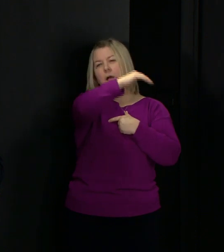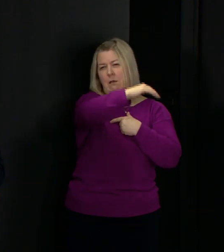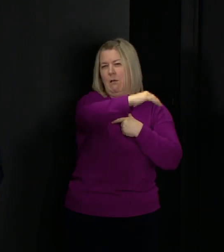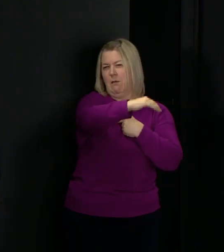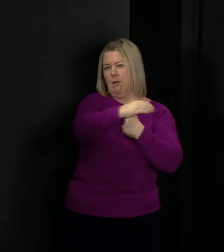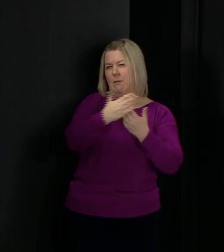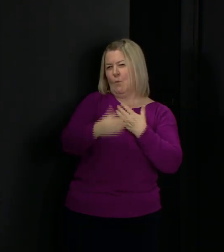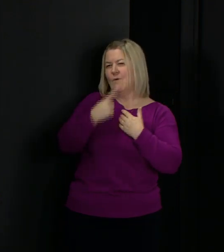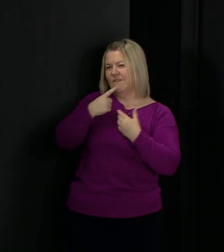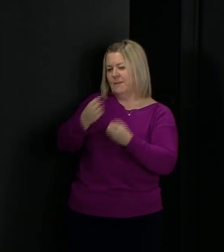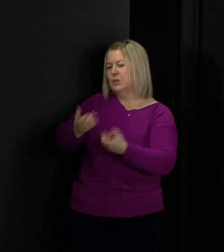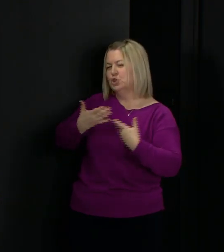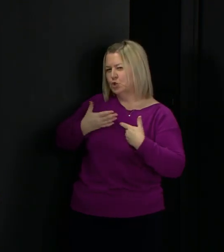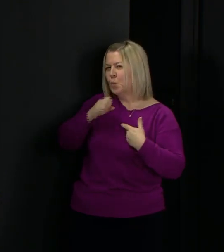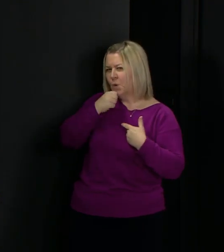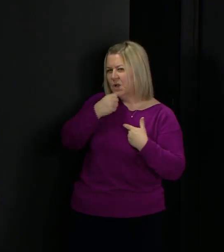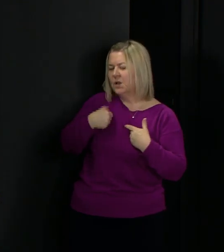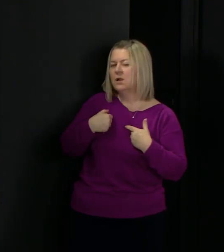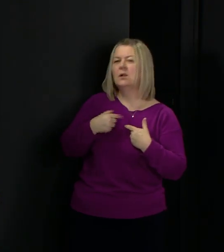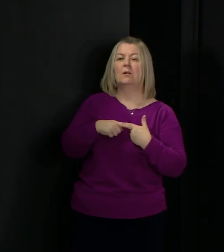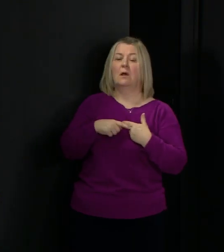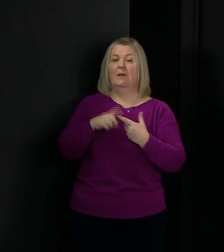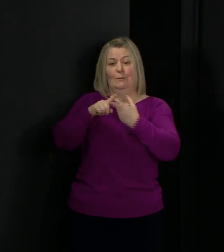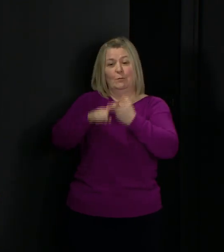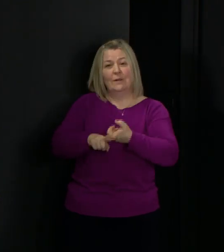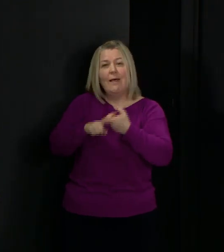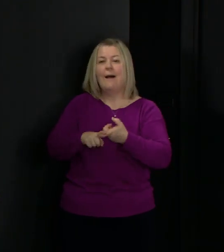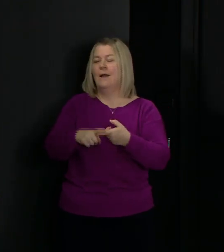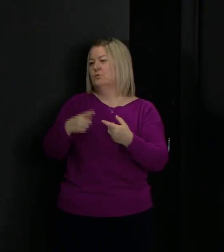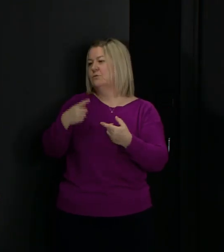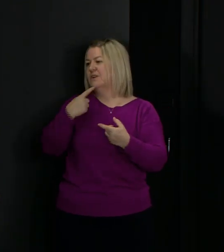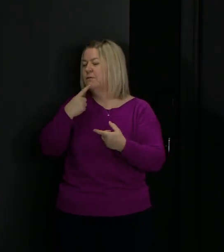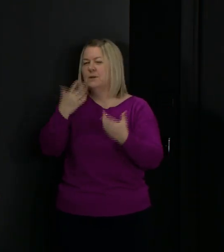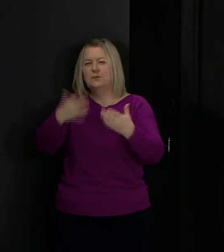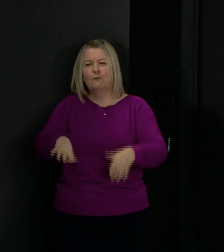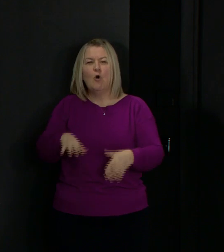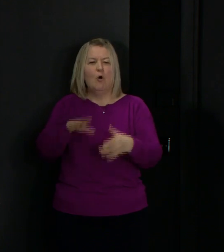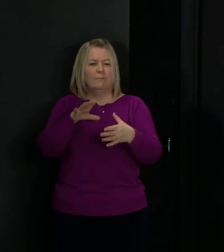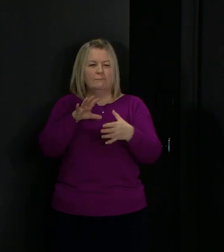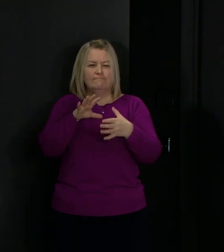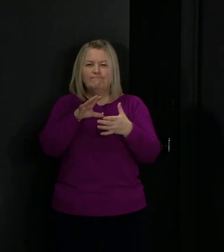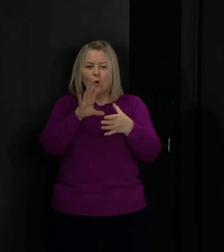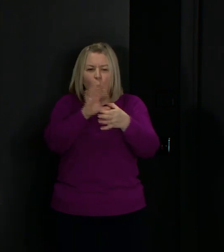we have been very reliant on data from contact surveys, from polling, to get a sense of what